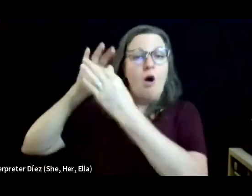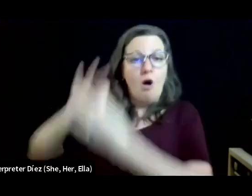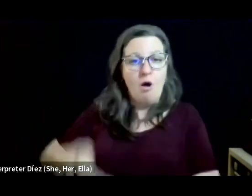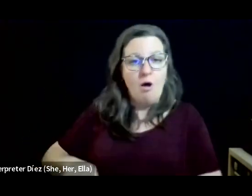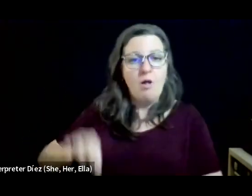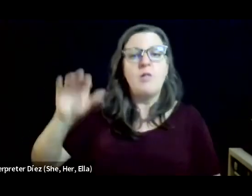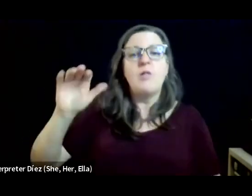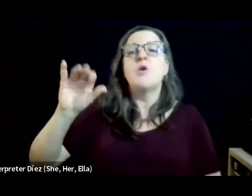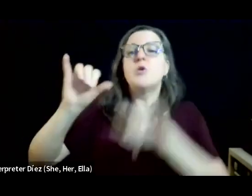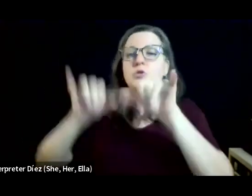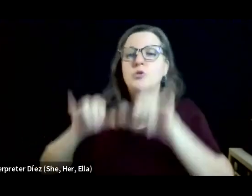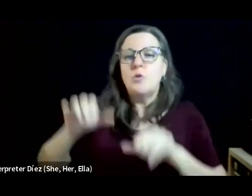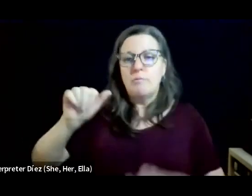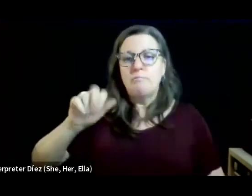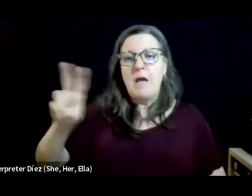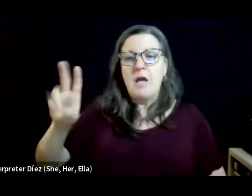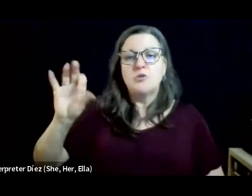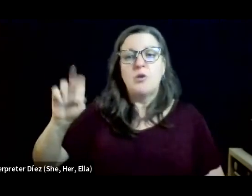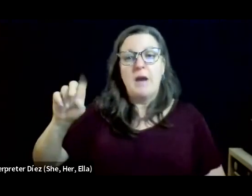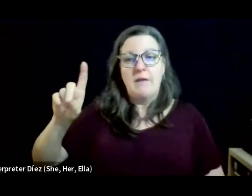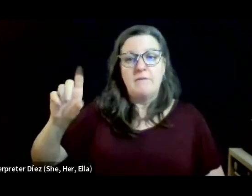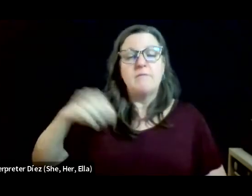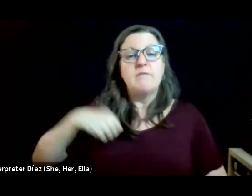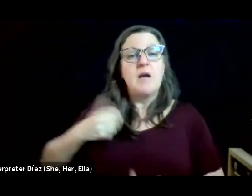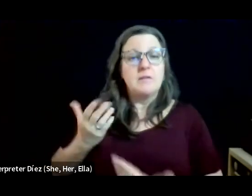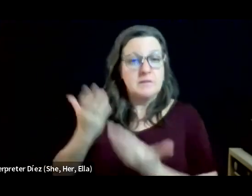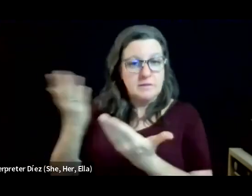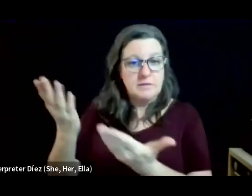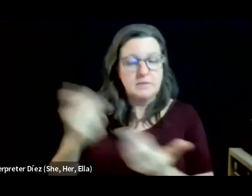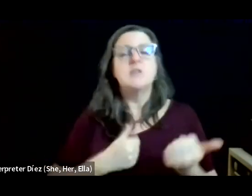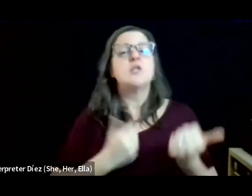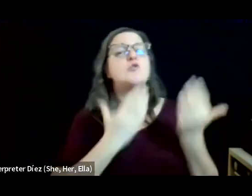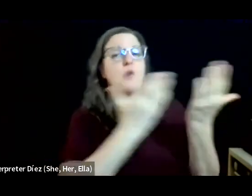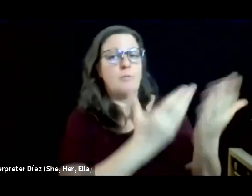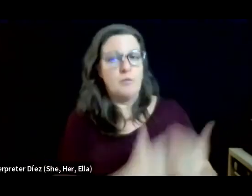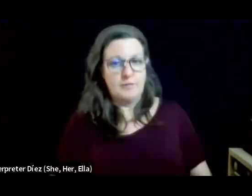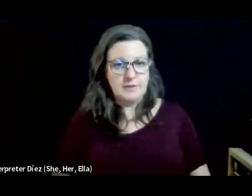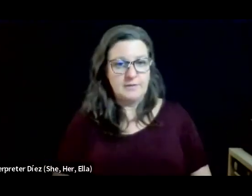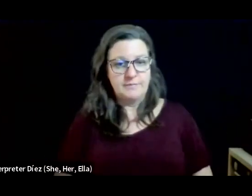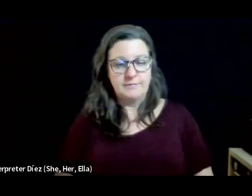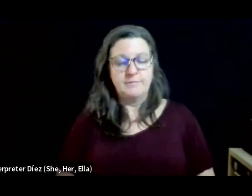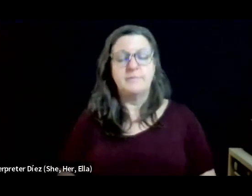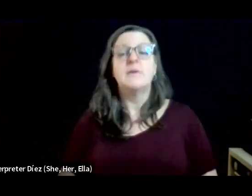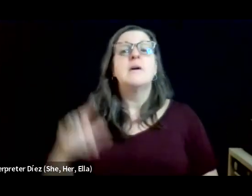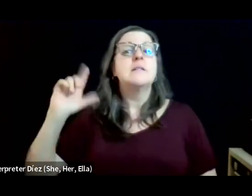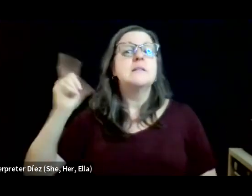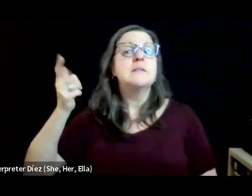May we have a motion? [So moved.] Okay. Is there a second? Second.